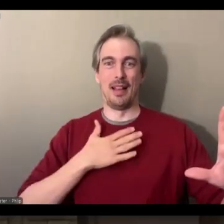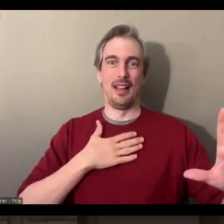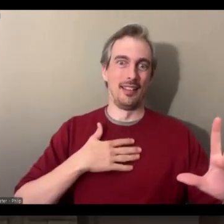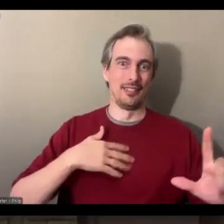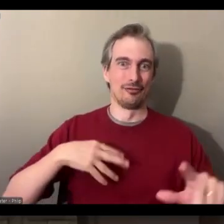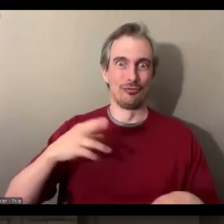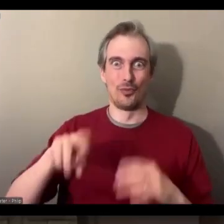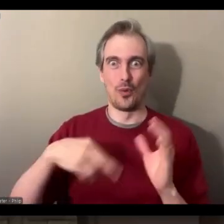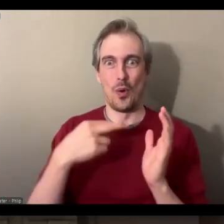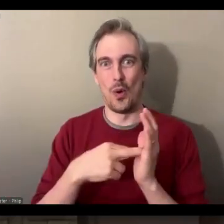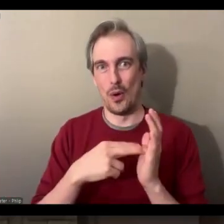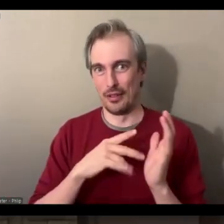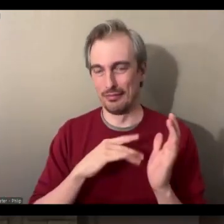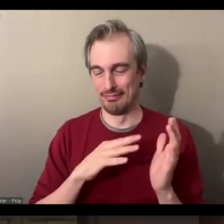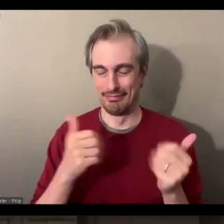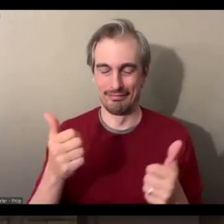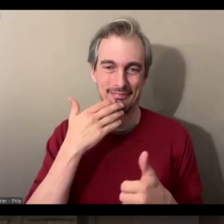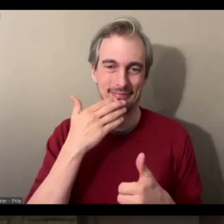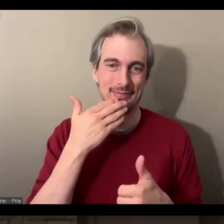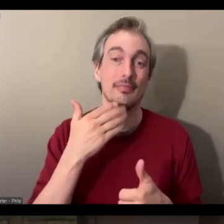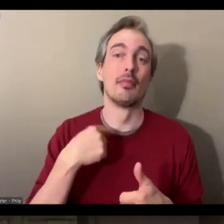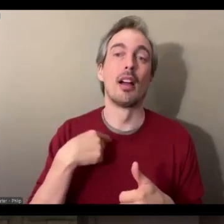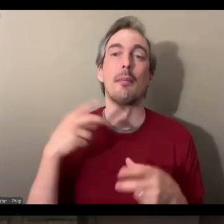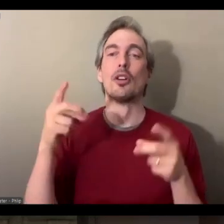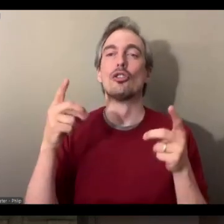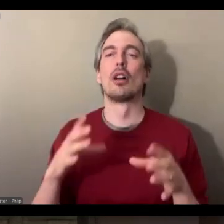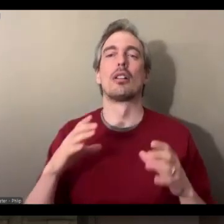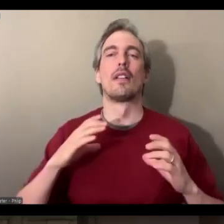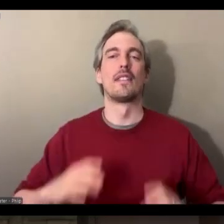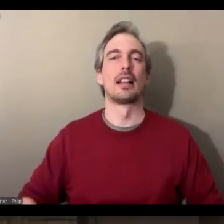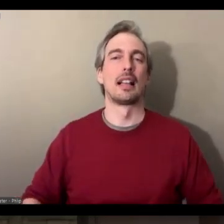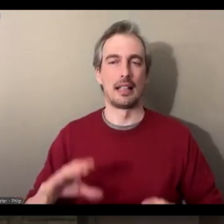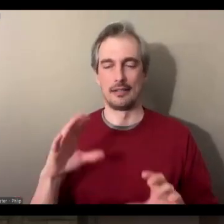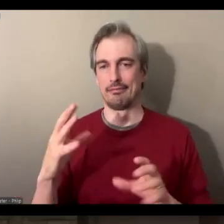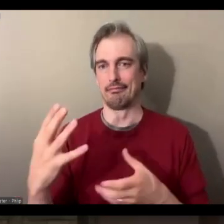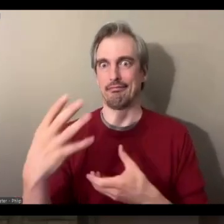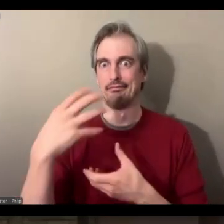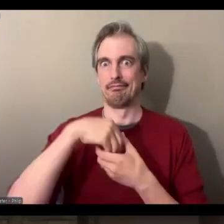the director of client engagement at Substrakt. I'm the one who is lucky enough to meet people